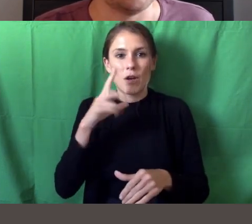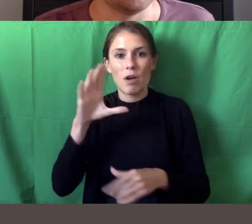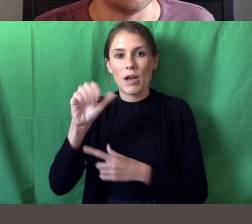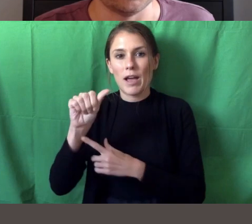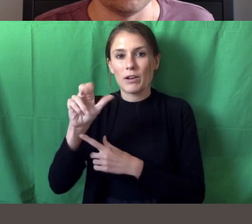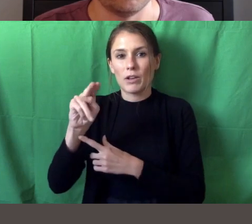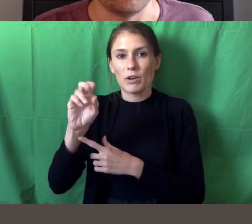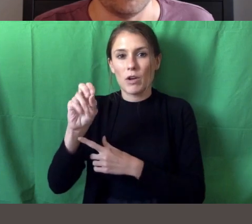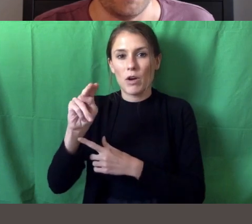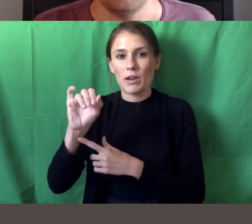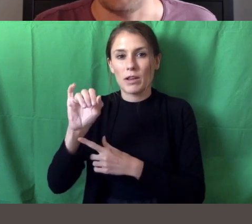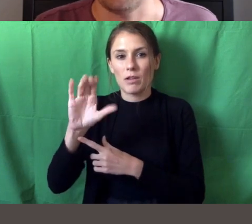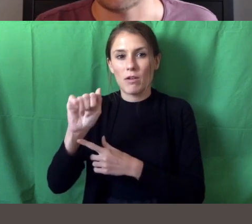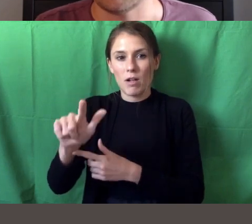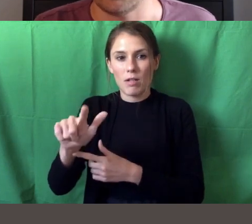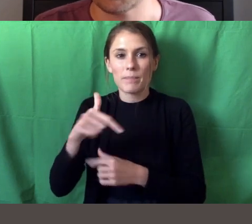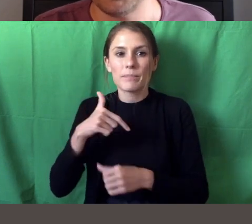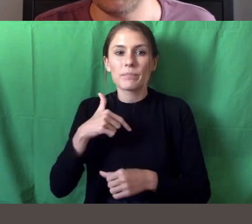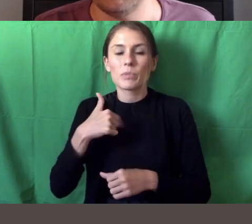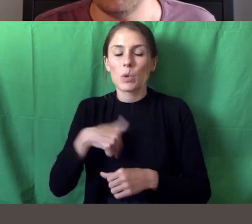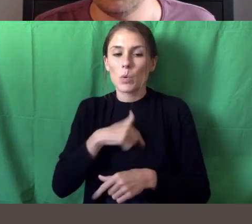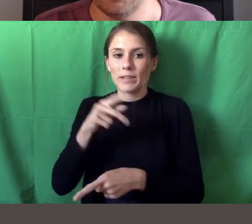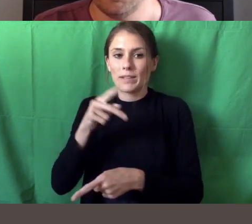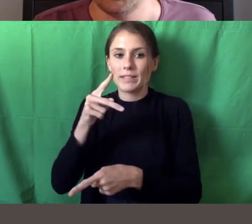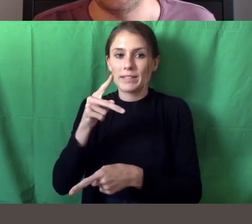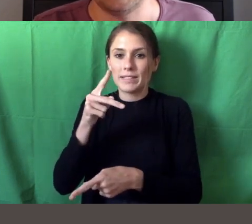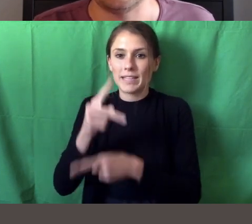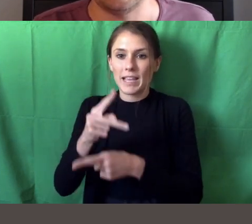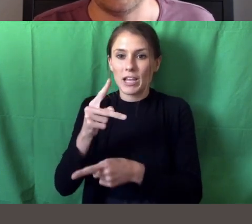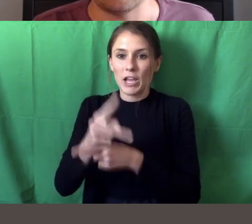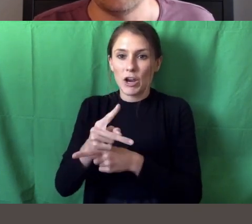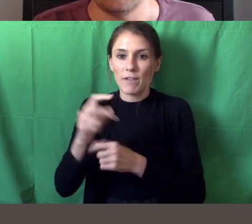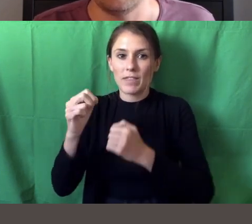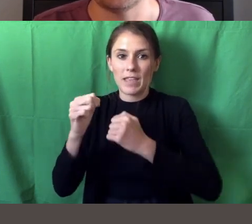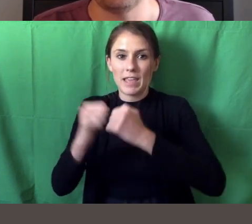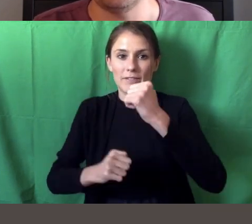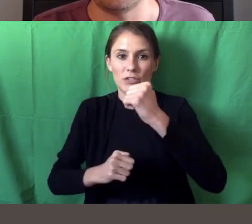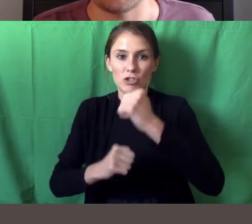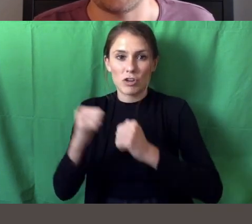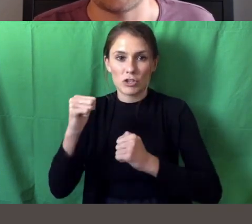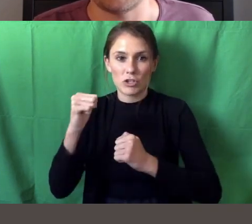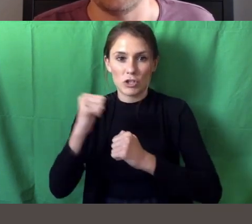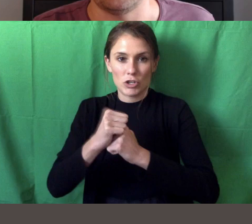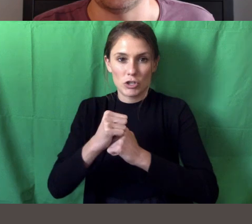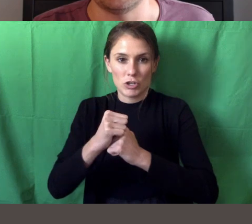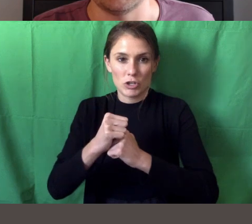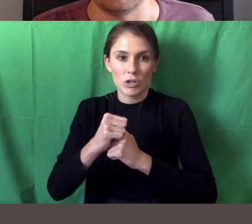the company best known for creating Ubuntu. I work in the Launchpad team. We take care